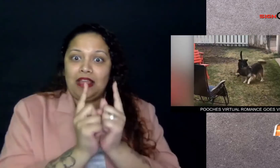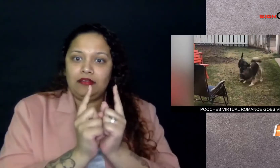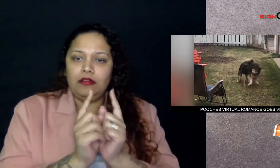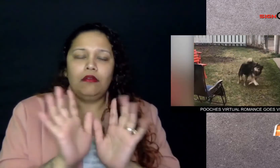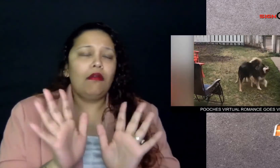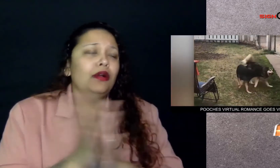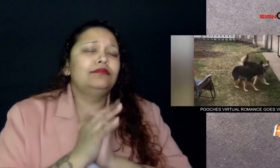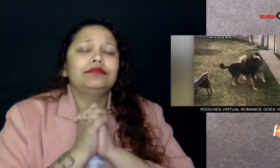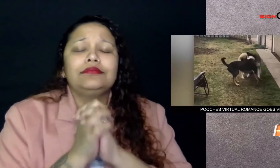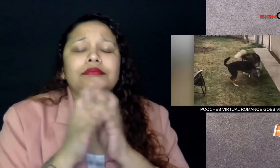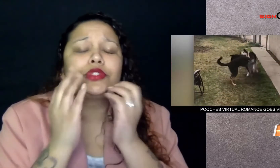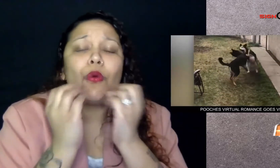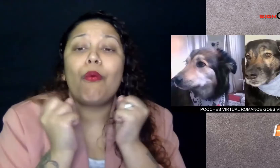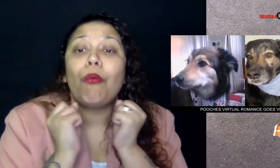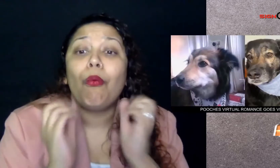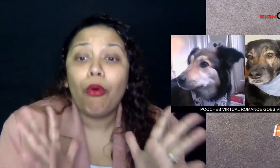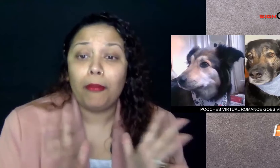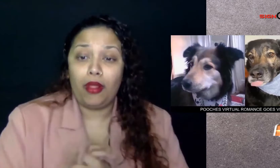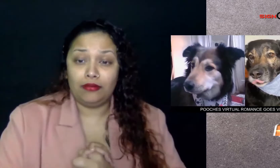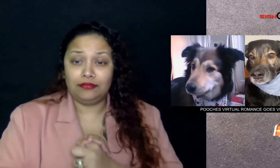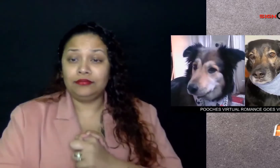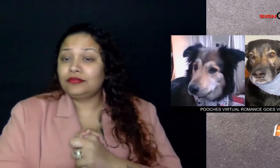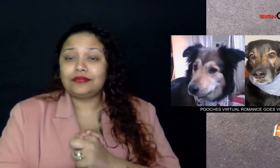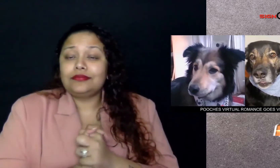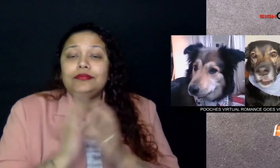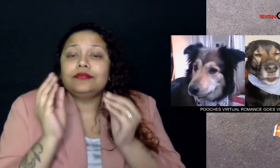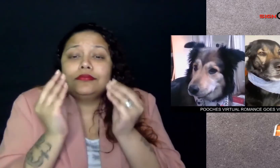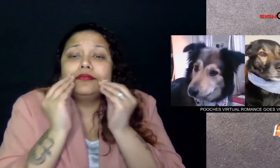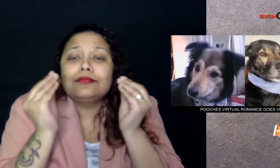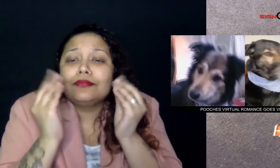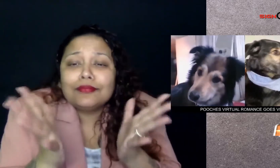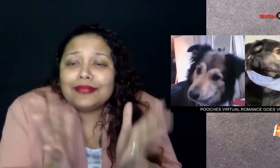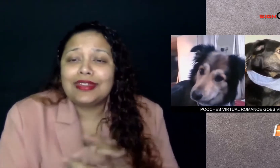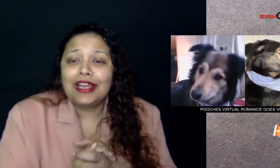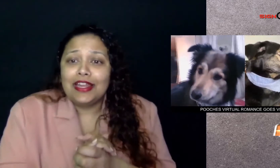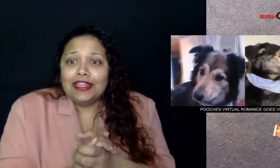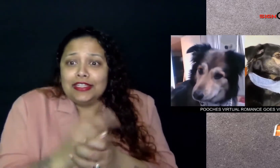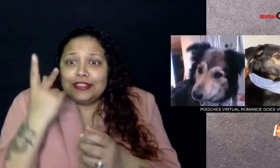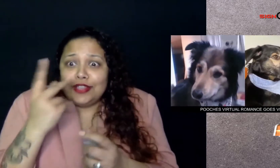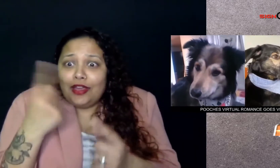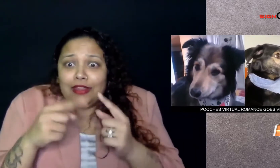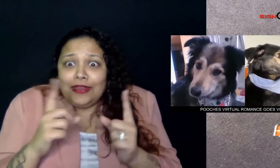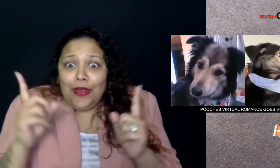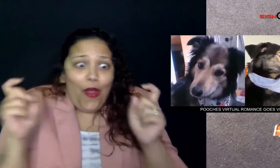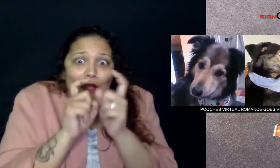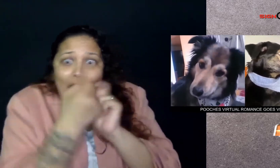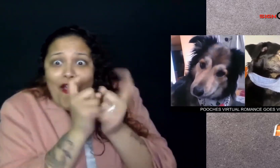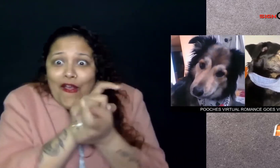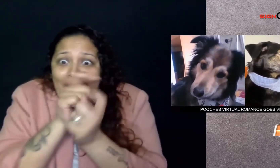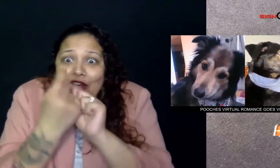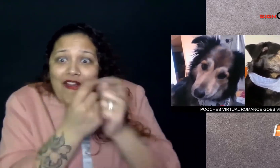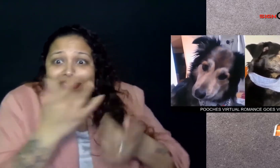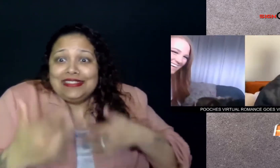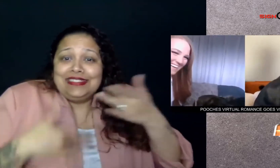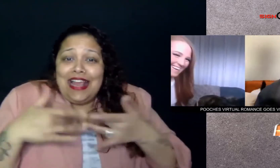Their face-to-face meetings are just as adorable. As they jump around excitedly and